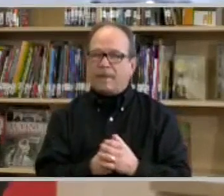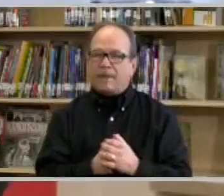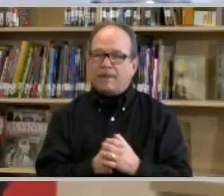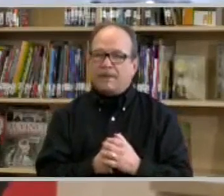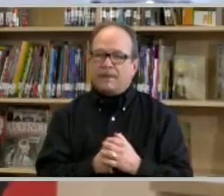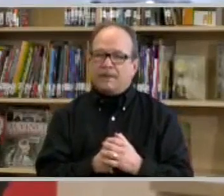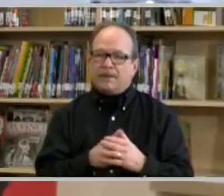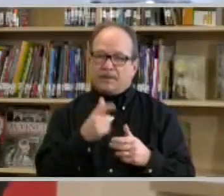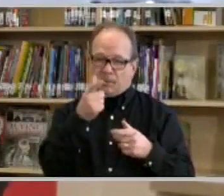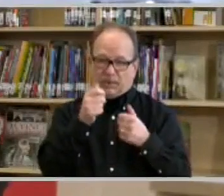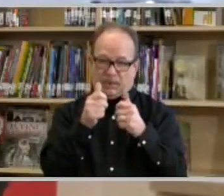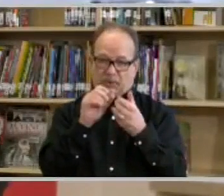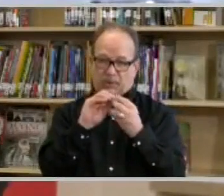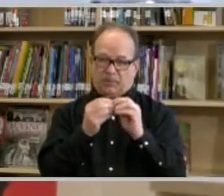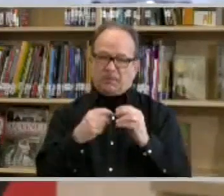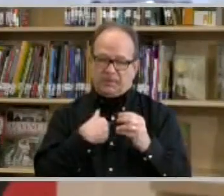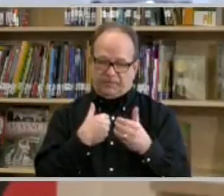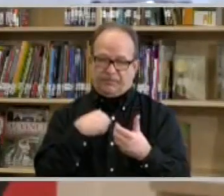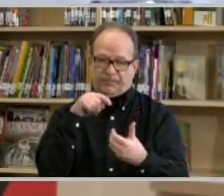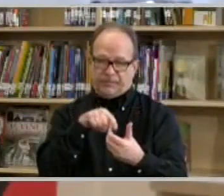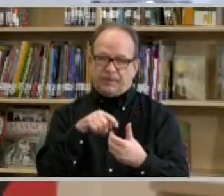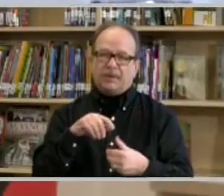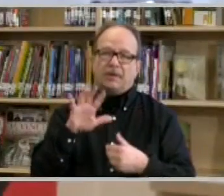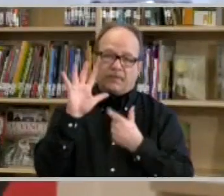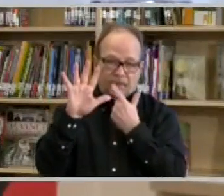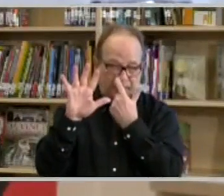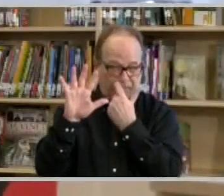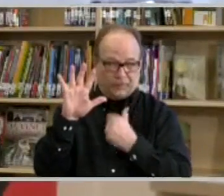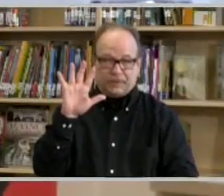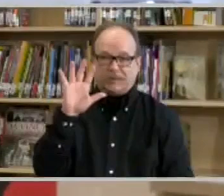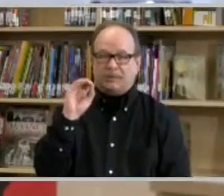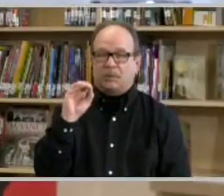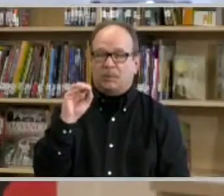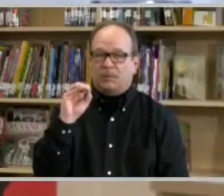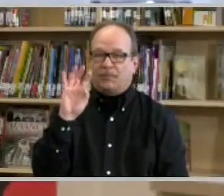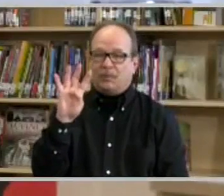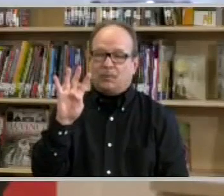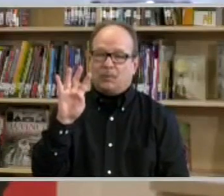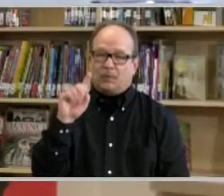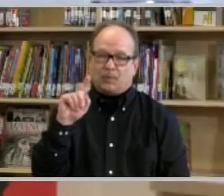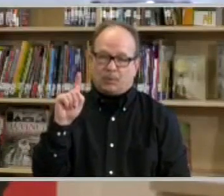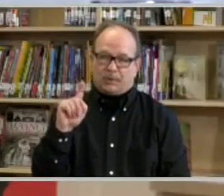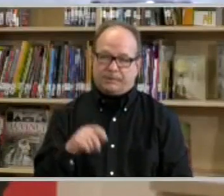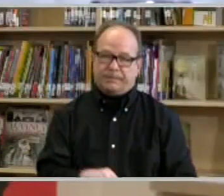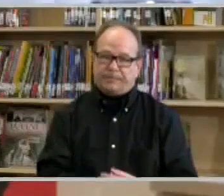LINE AT 50411.